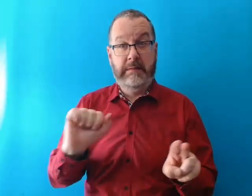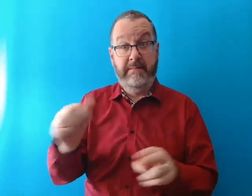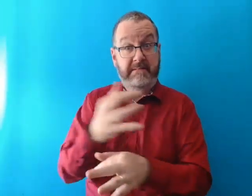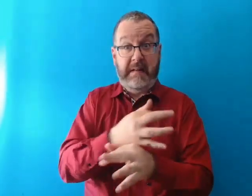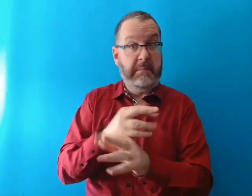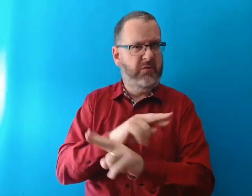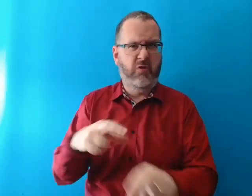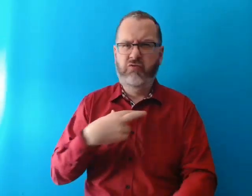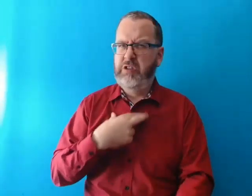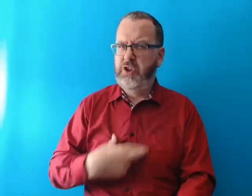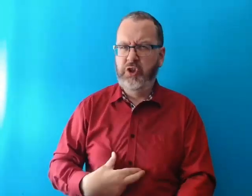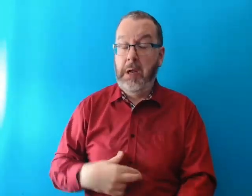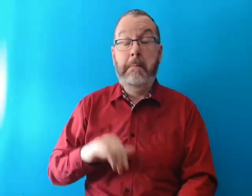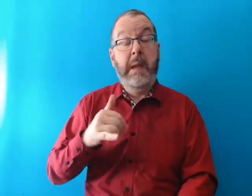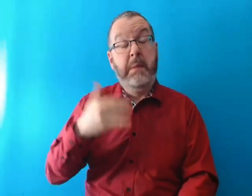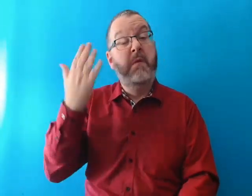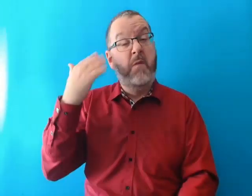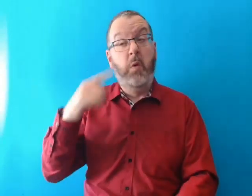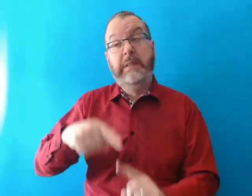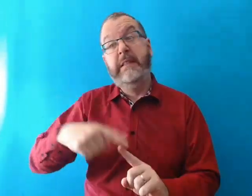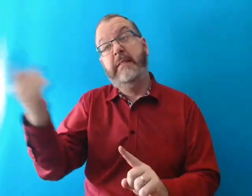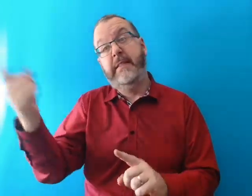He may have attended another Deaf school.